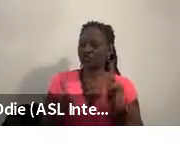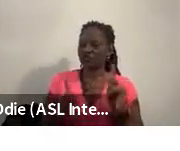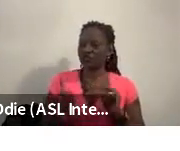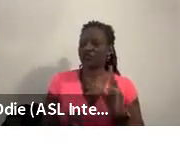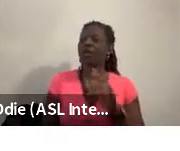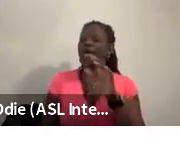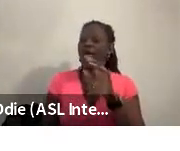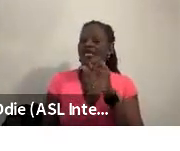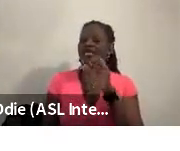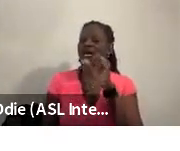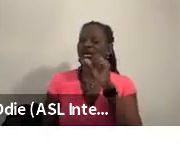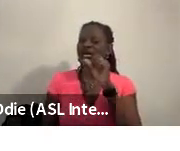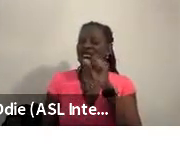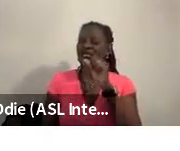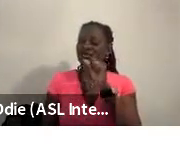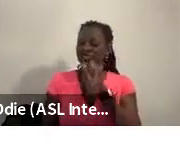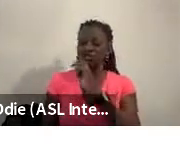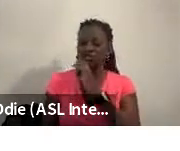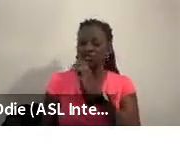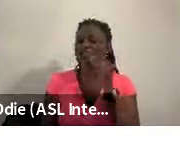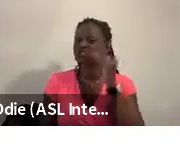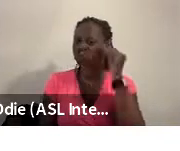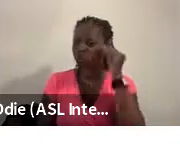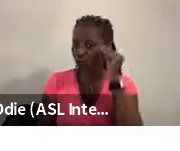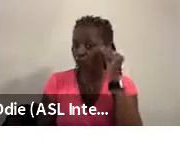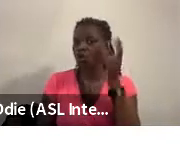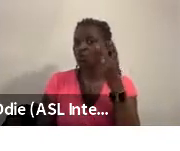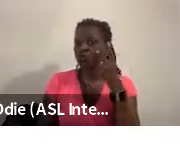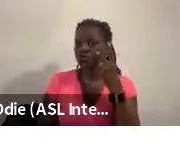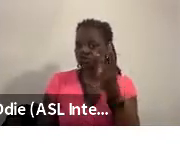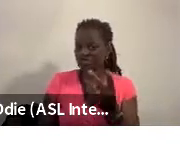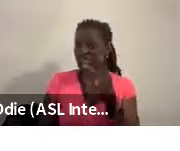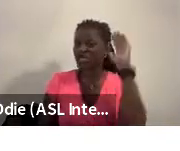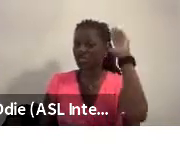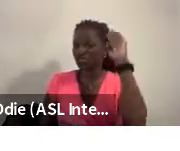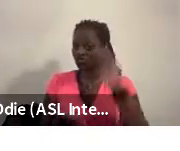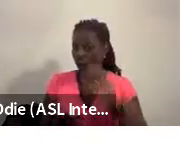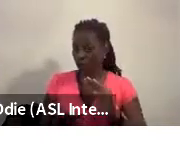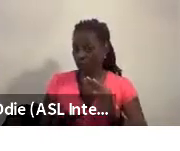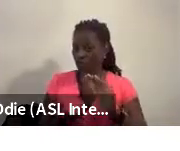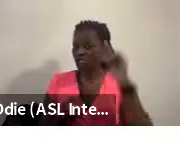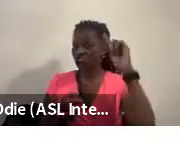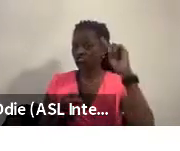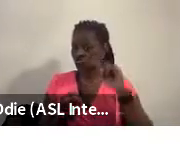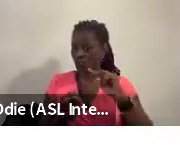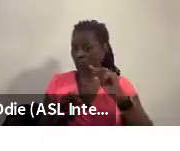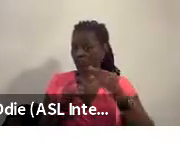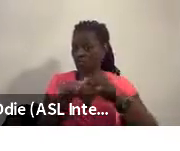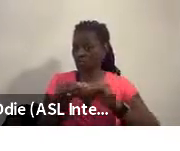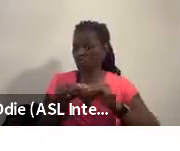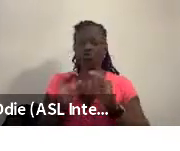facilities, we've seen a dramatic drop in cases. There have been no new covid-19 cases.